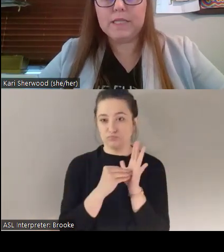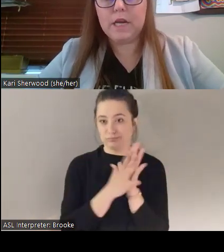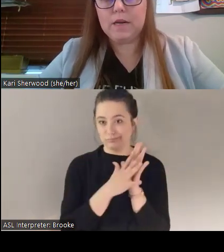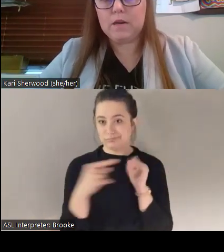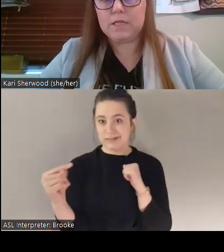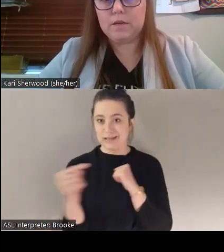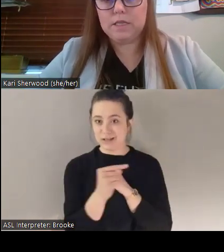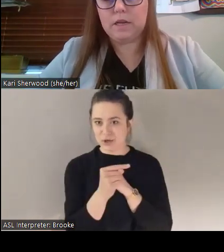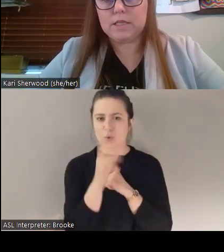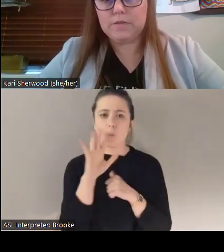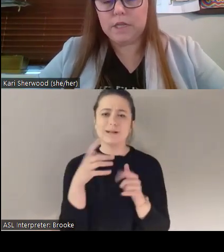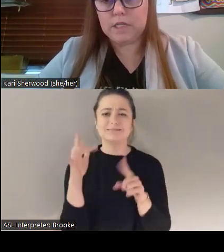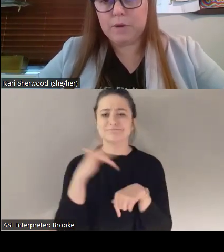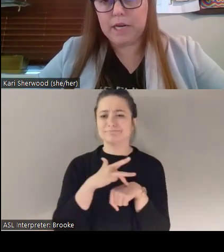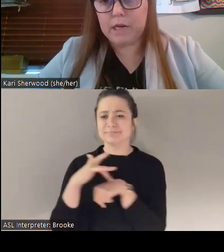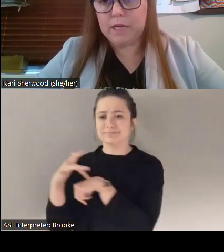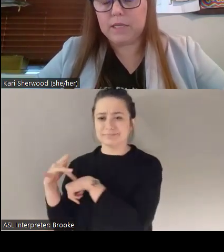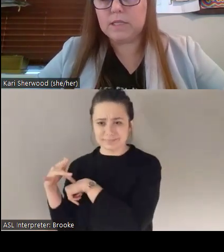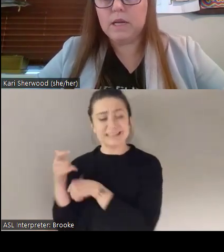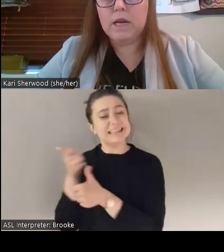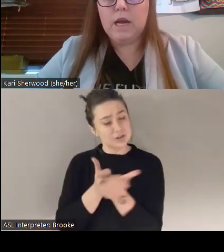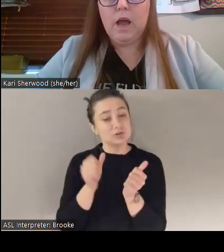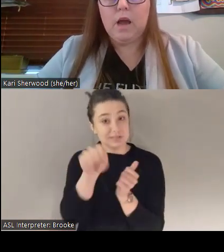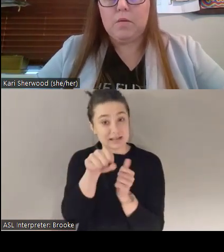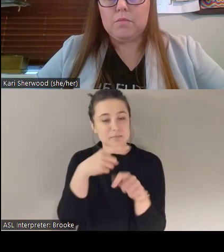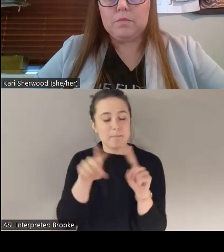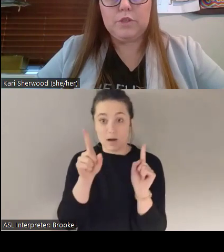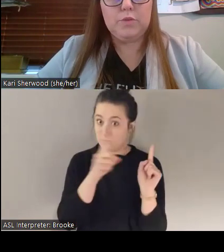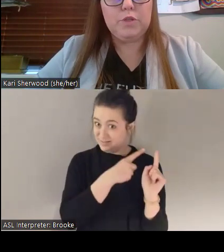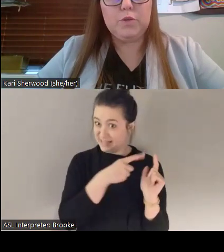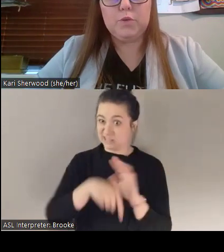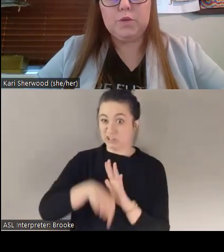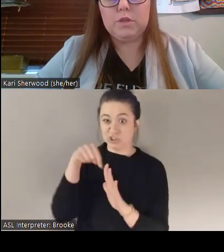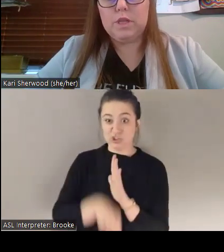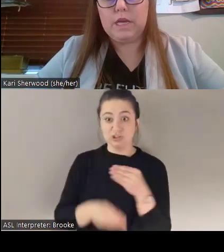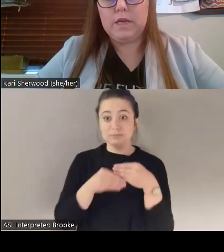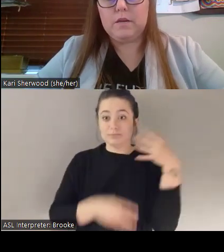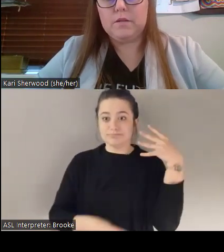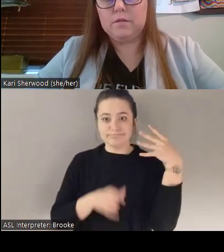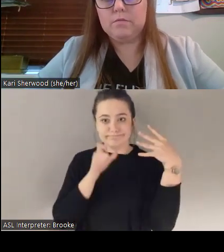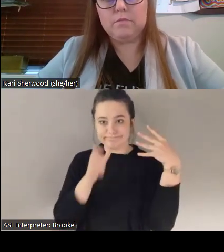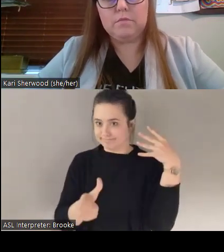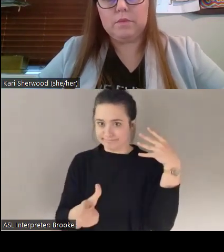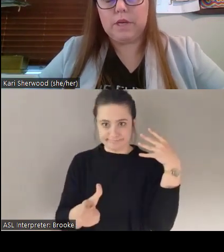is not an exhaustive list by anyy means due to the, you